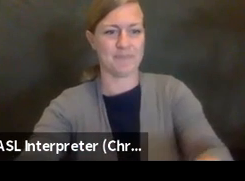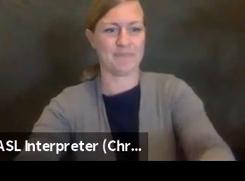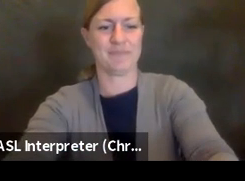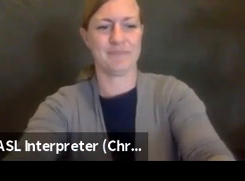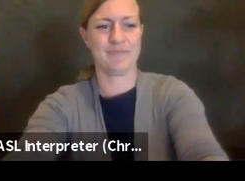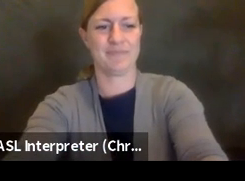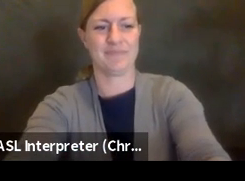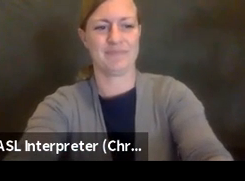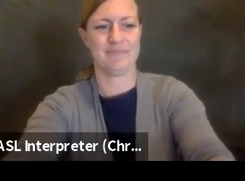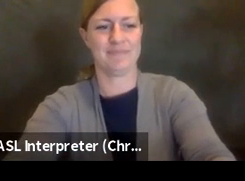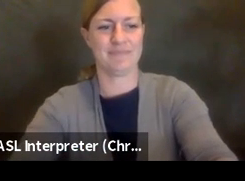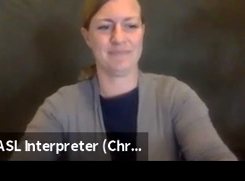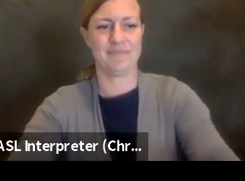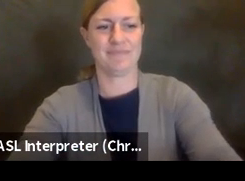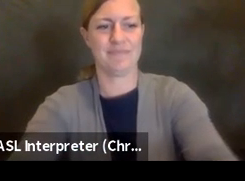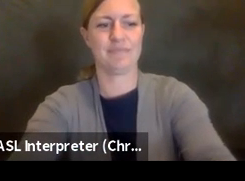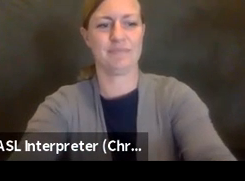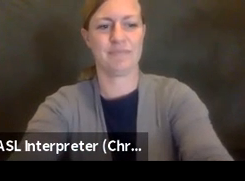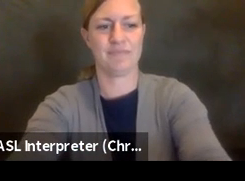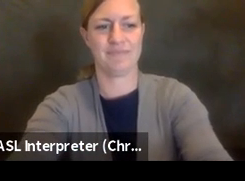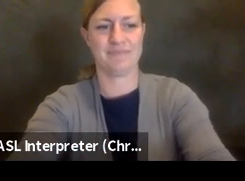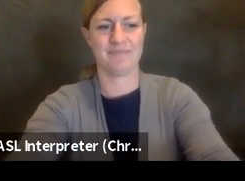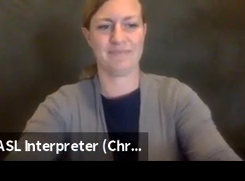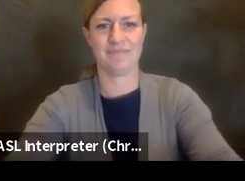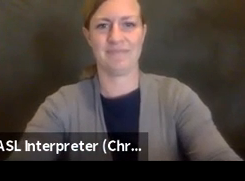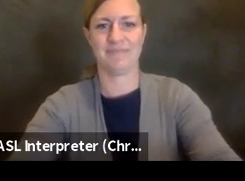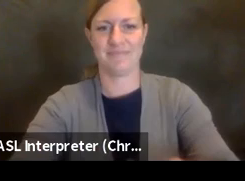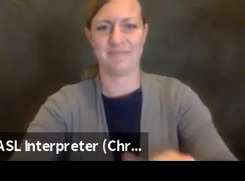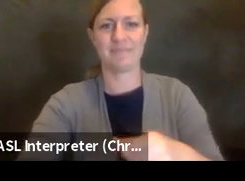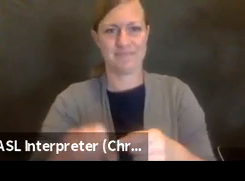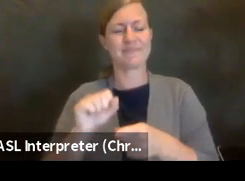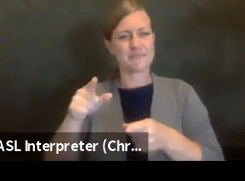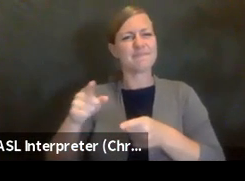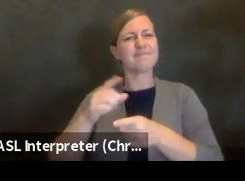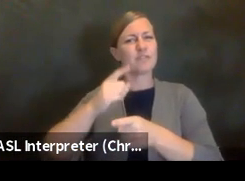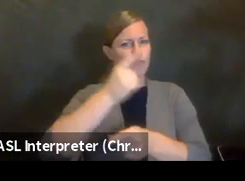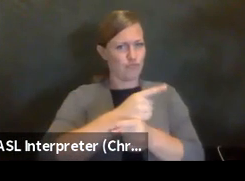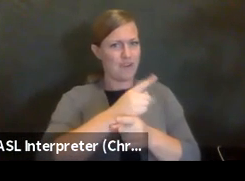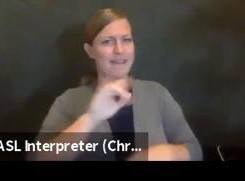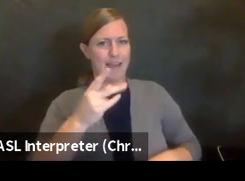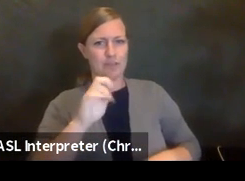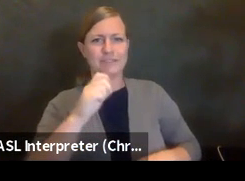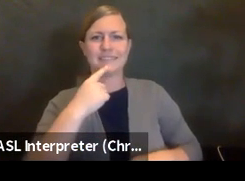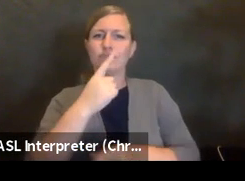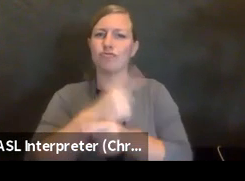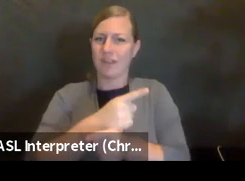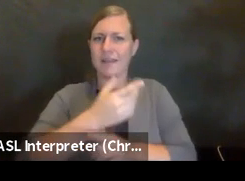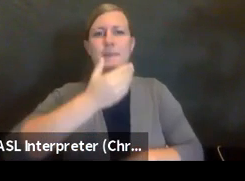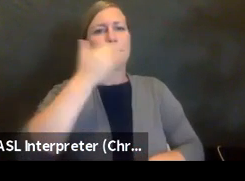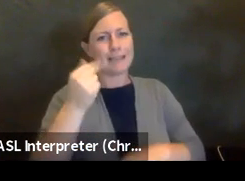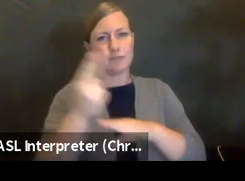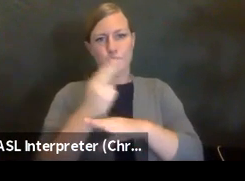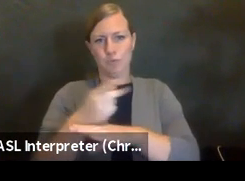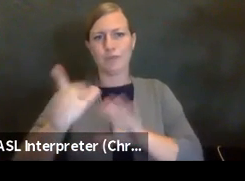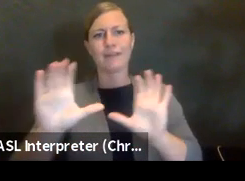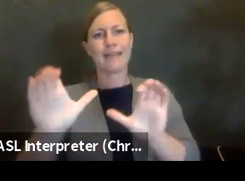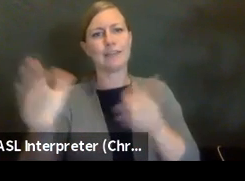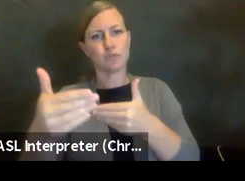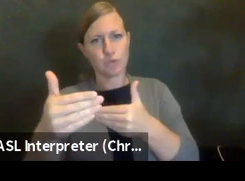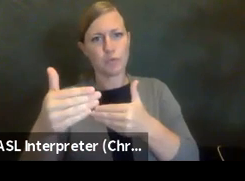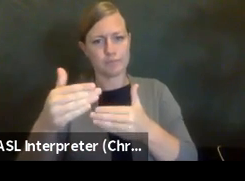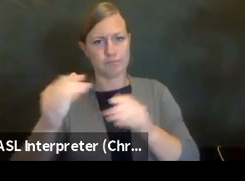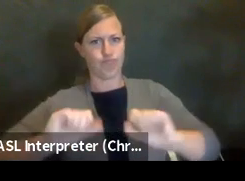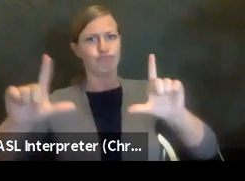Katherine Livick - ESD 112: It's best to use the Classroom interface. This thing you're looking at right now to do your organization in Classroom.